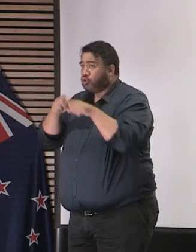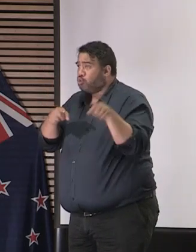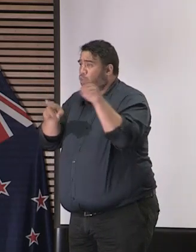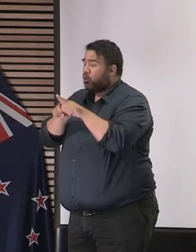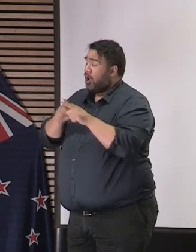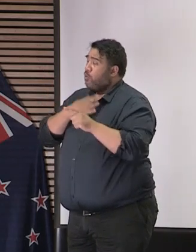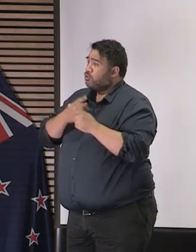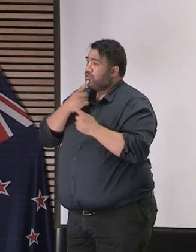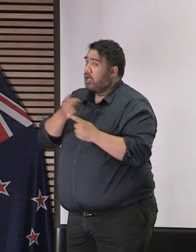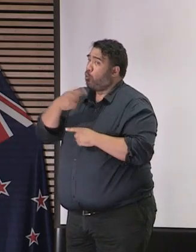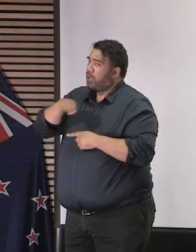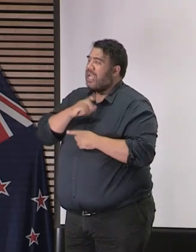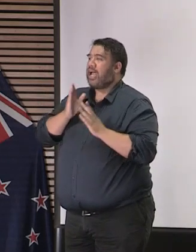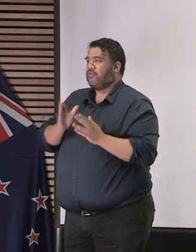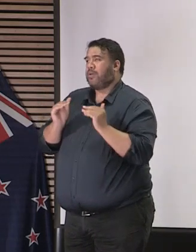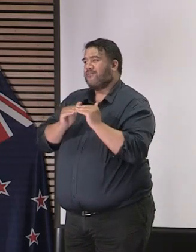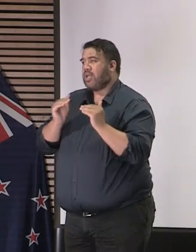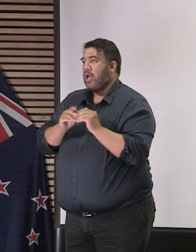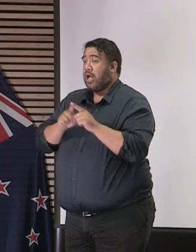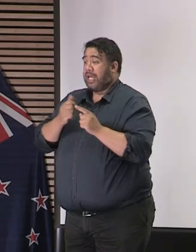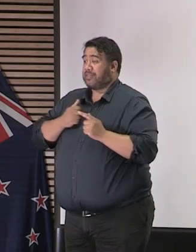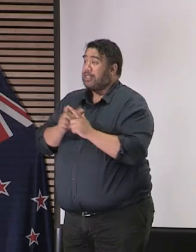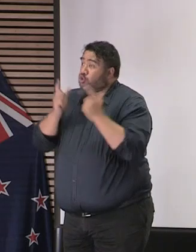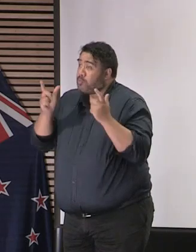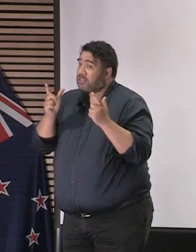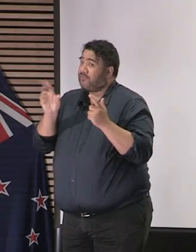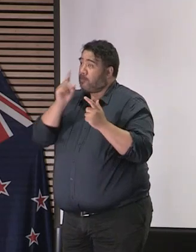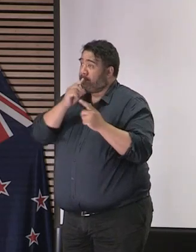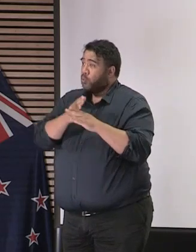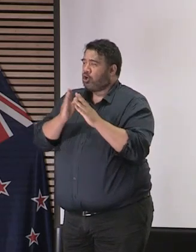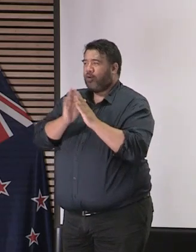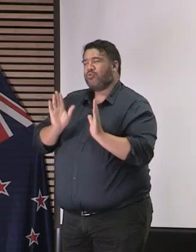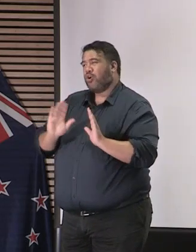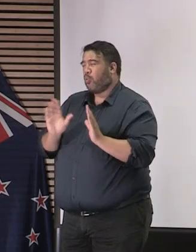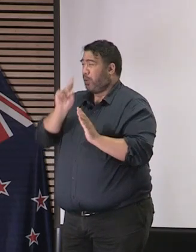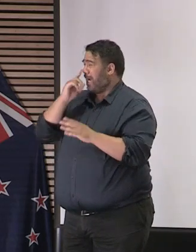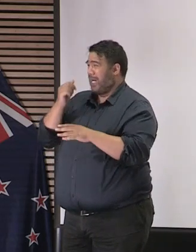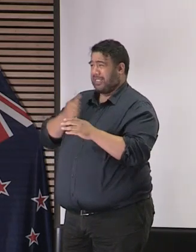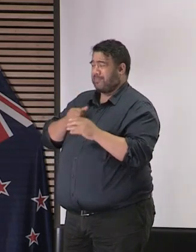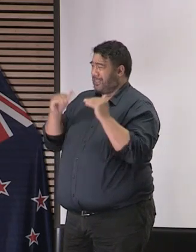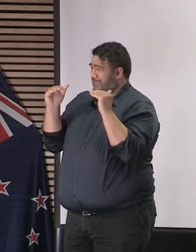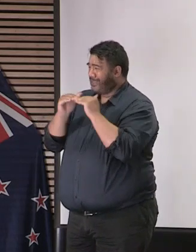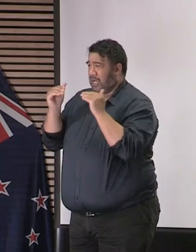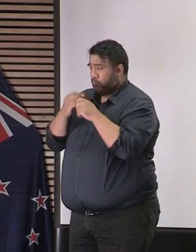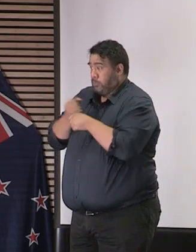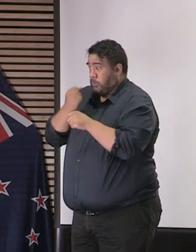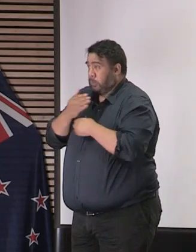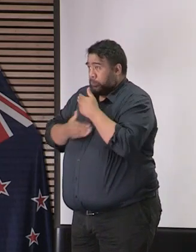all those public servants who are working from home, and all their employers, we do need to be reasonable in our